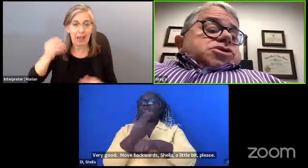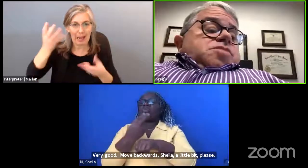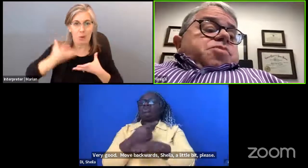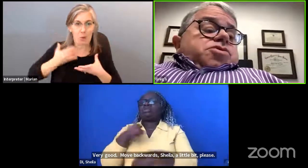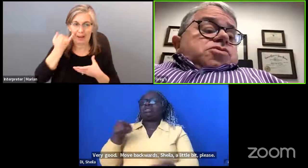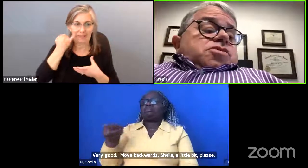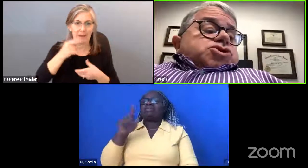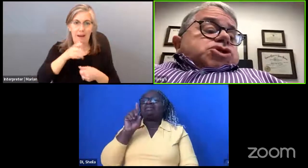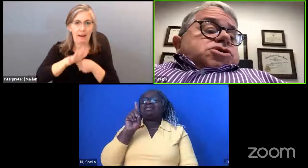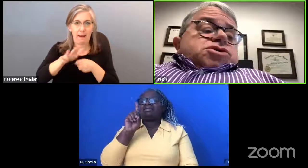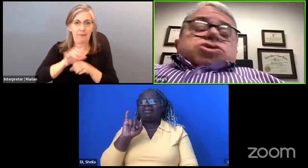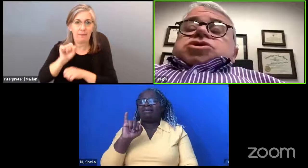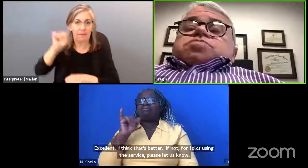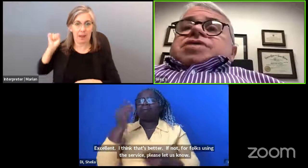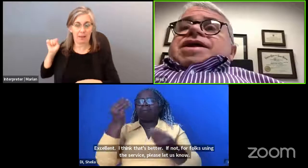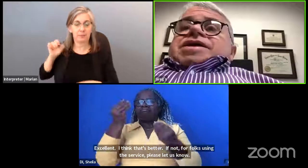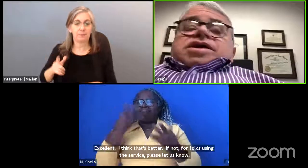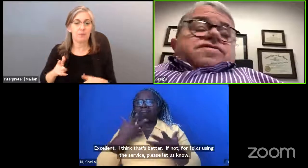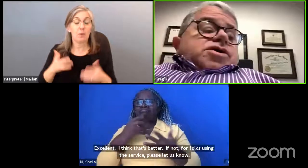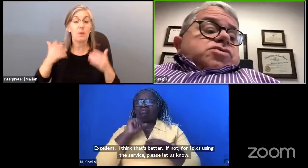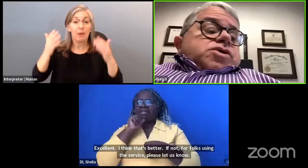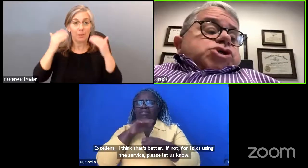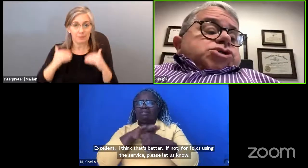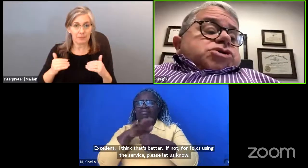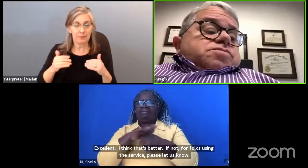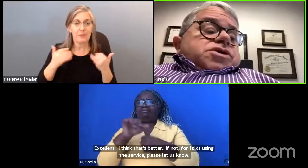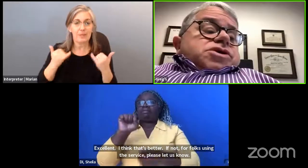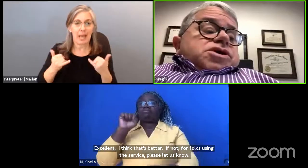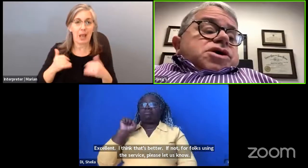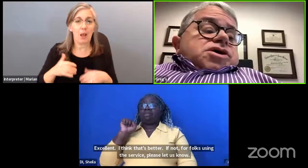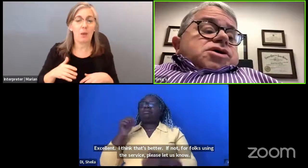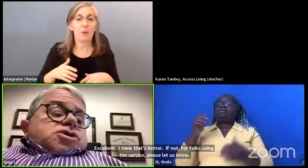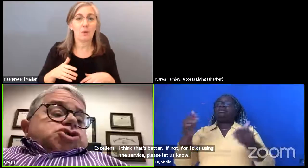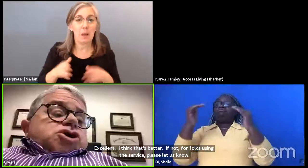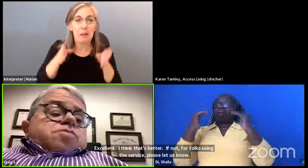Next up on our agenda, is the Planning and Evaluation Committee.